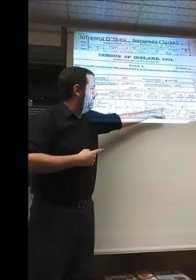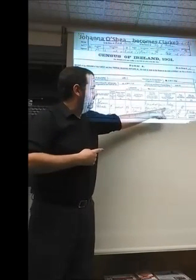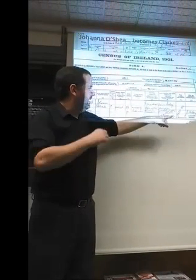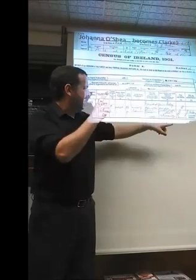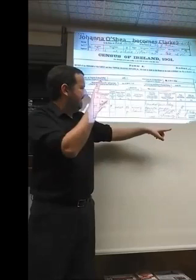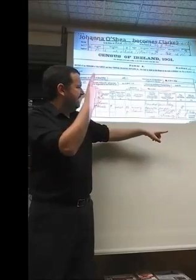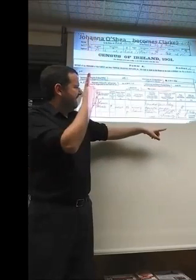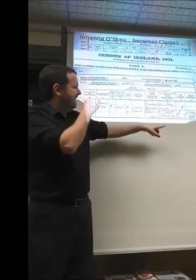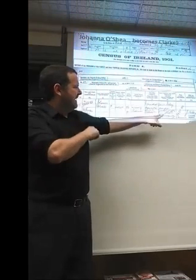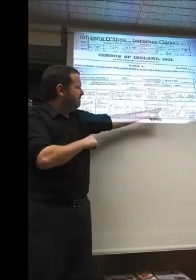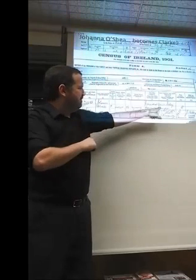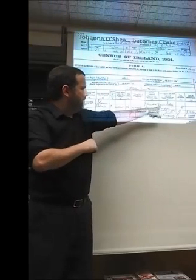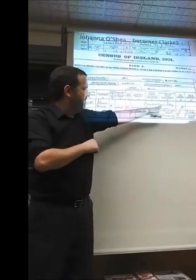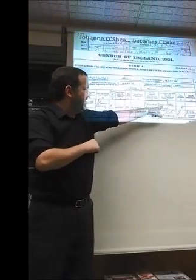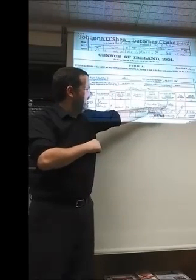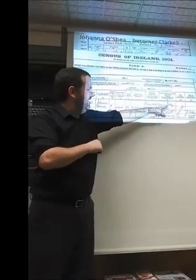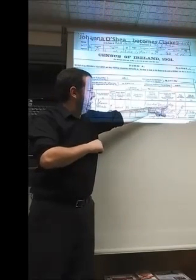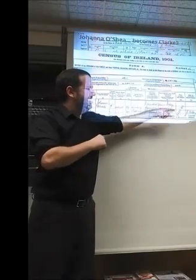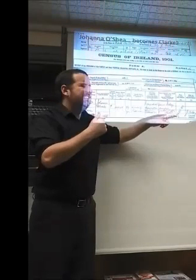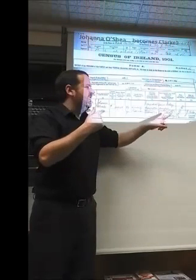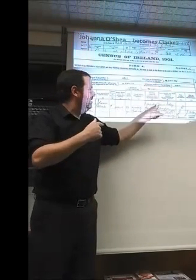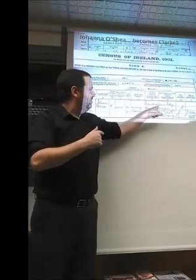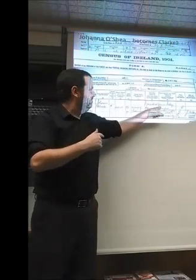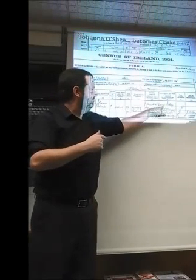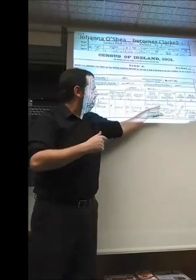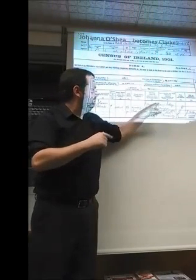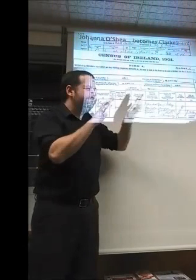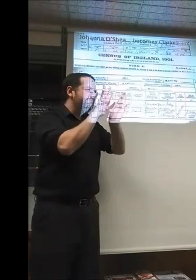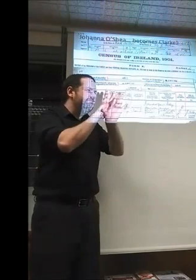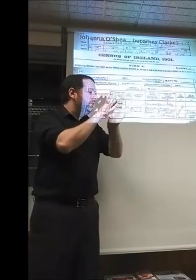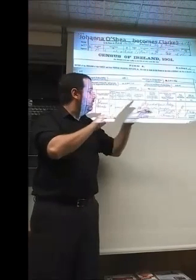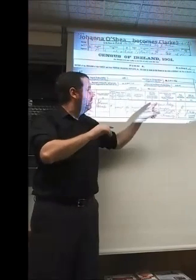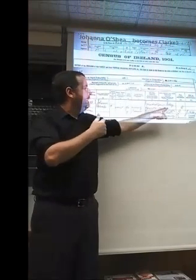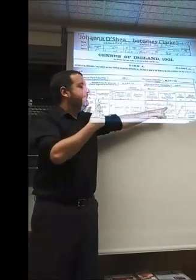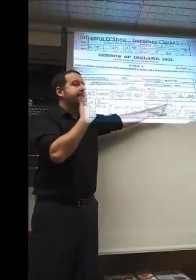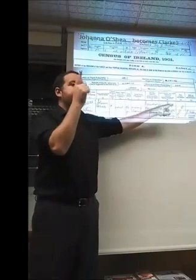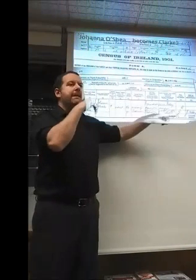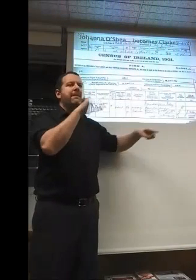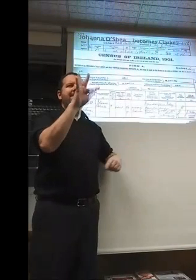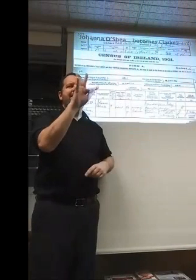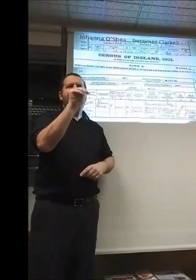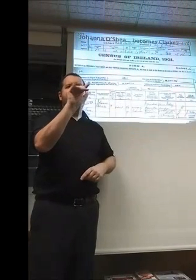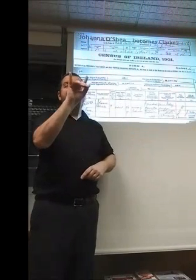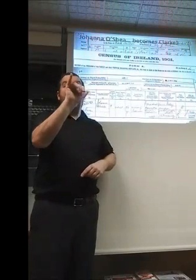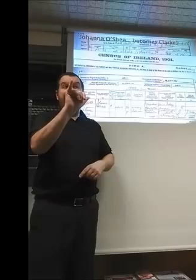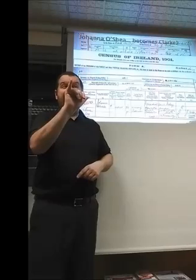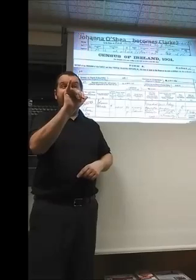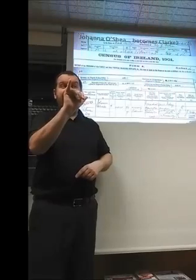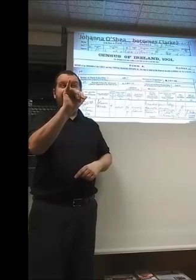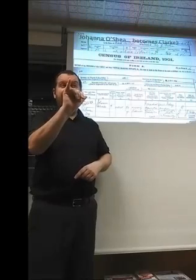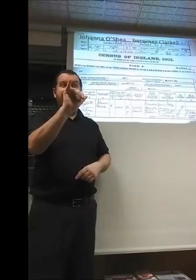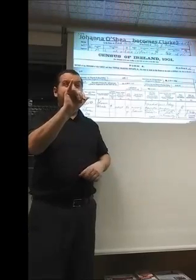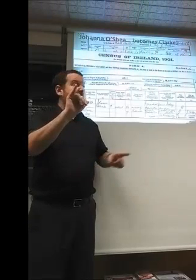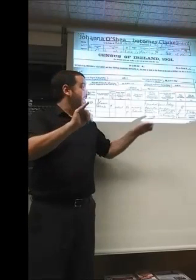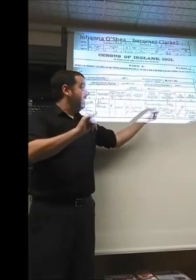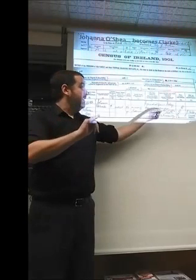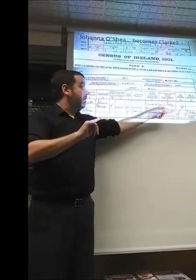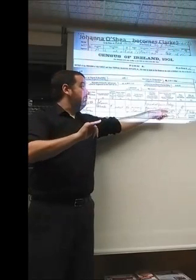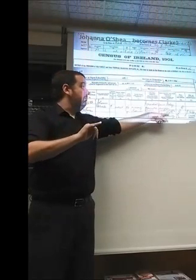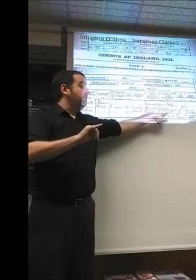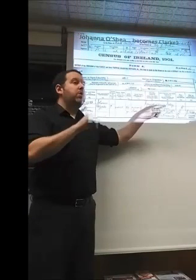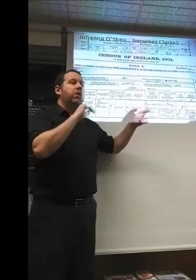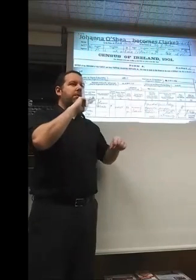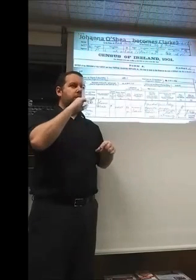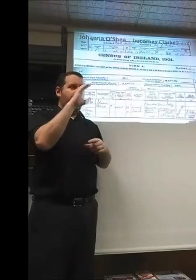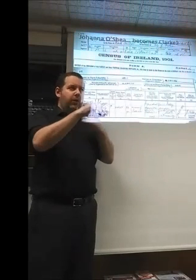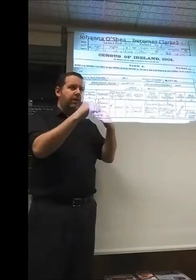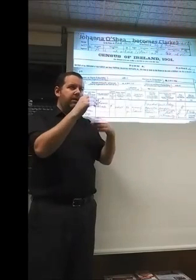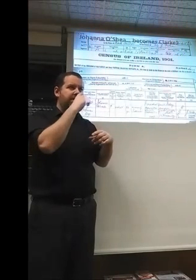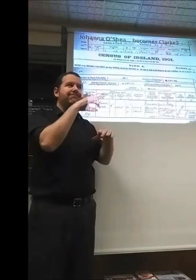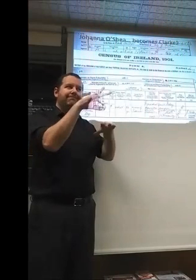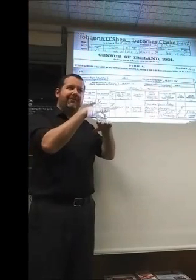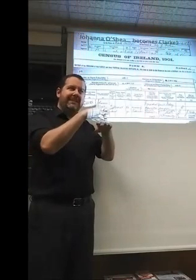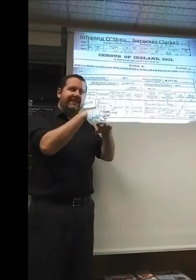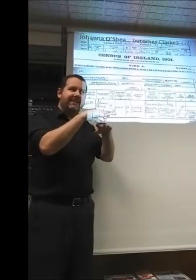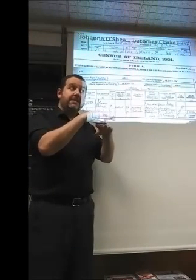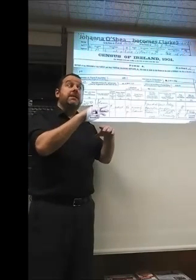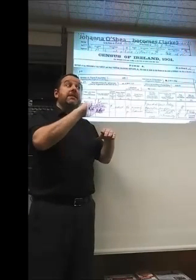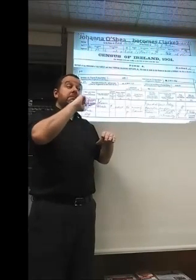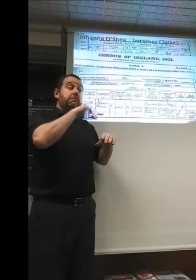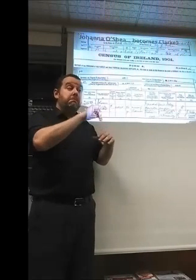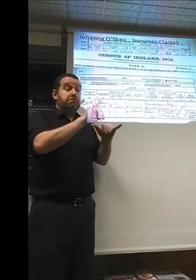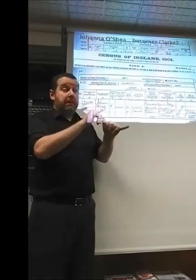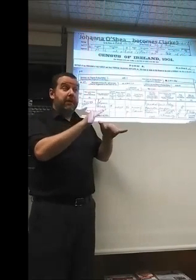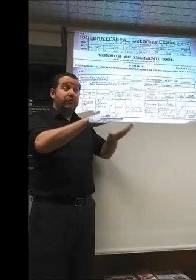the trial progressed, it really looked like there was no firm evidence that he committed